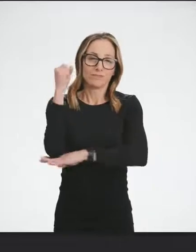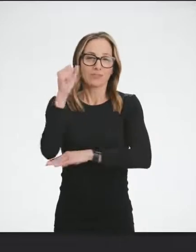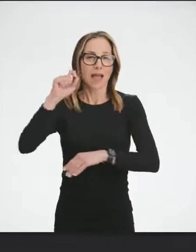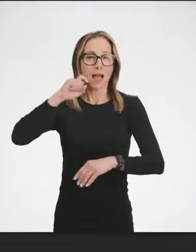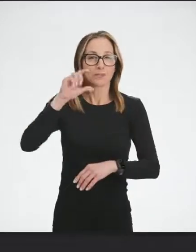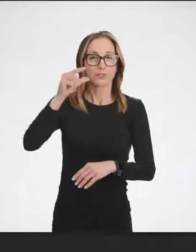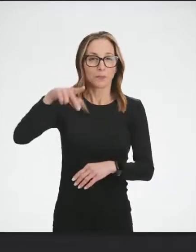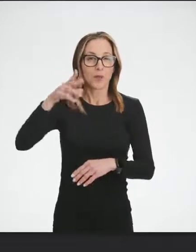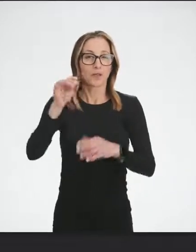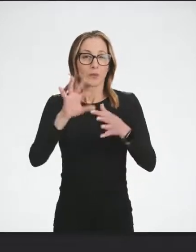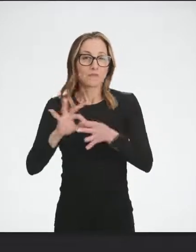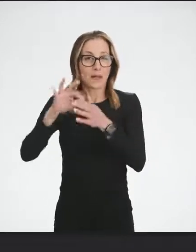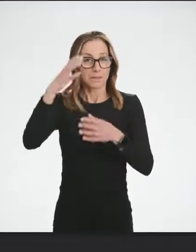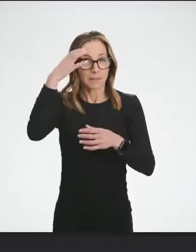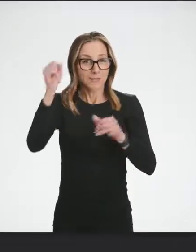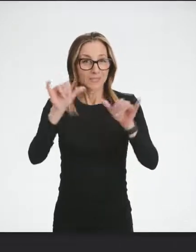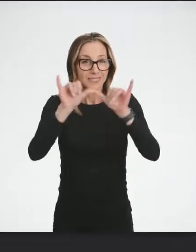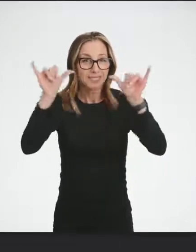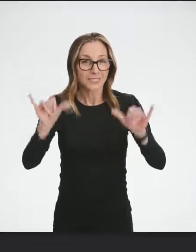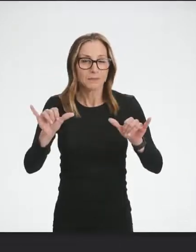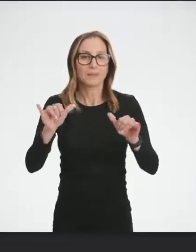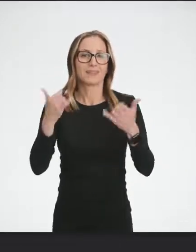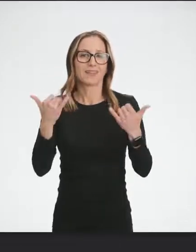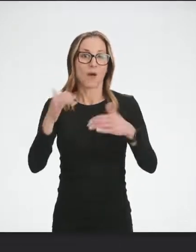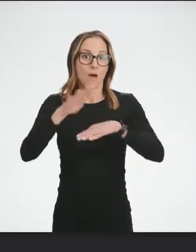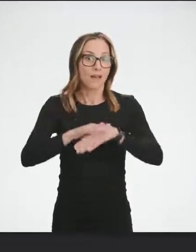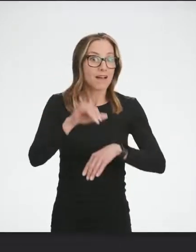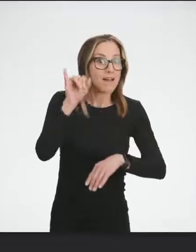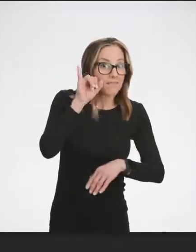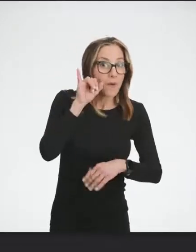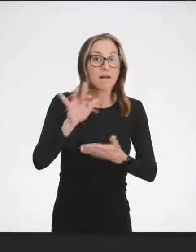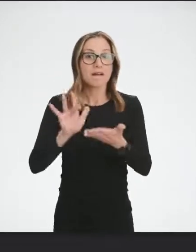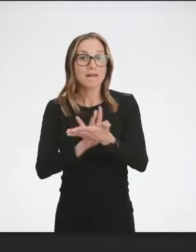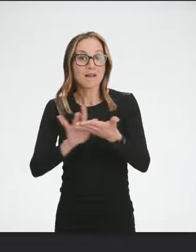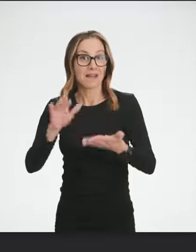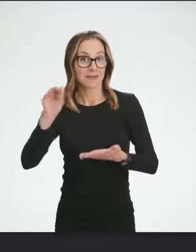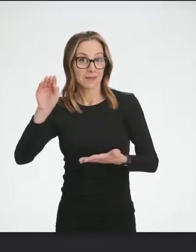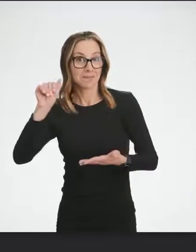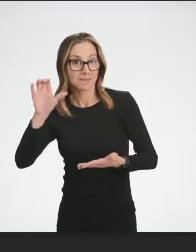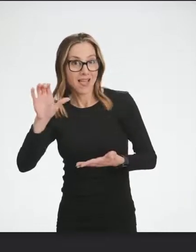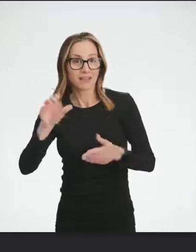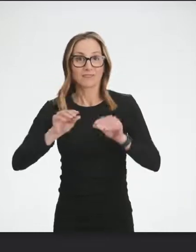system now spanning the latest iPhone, iPad, and Mac lineups shipping with Apple silicon.